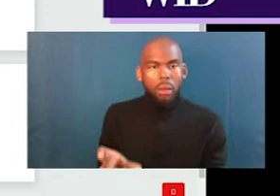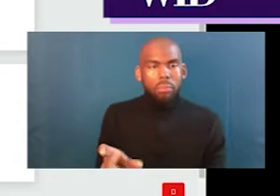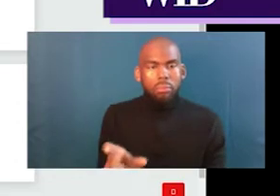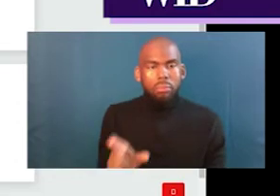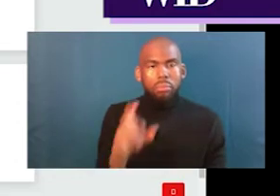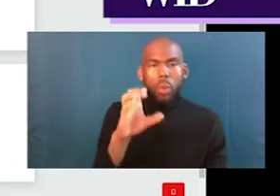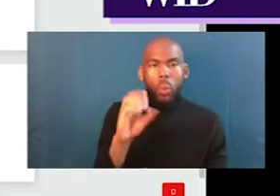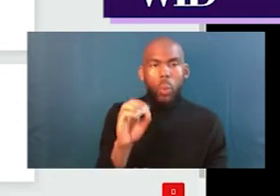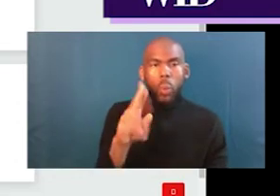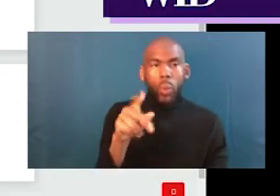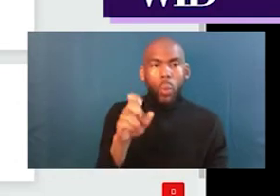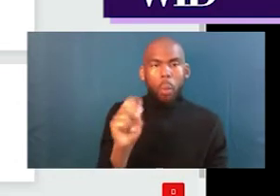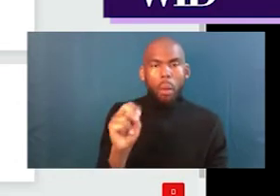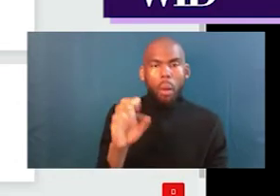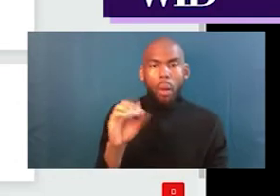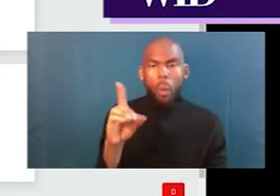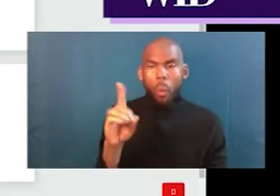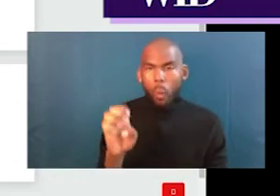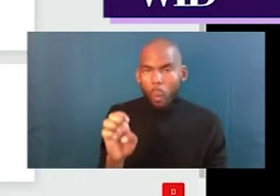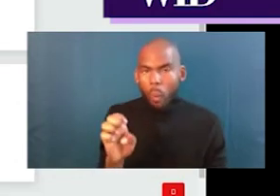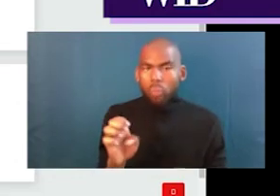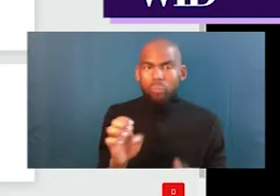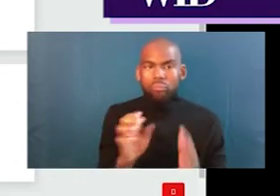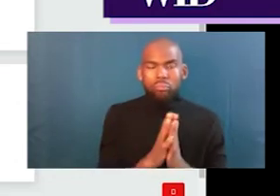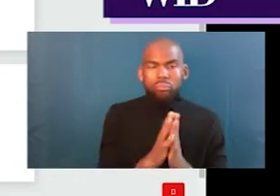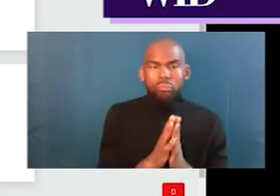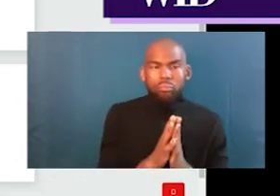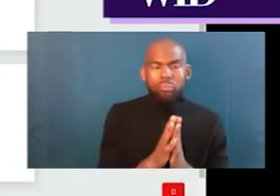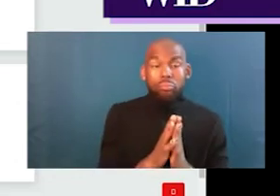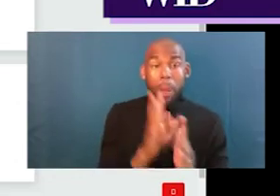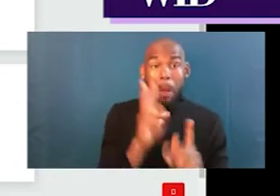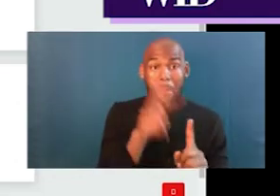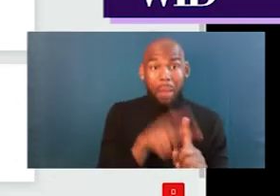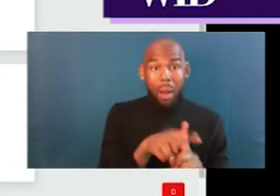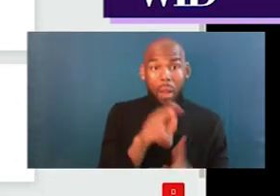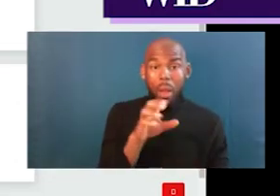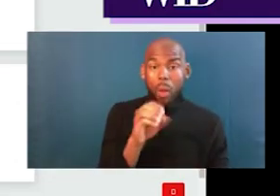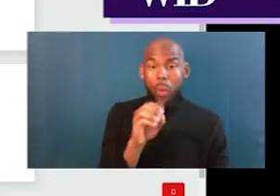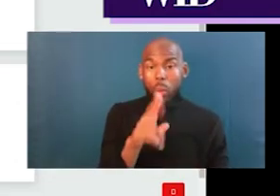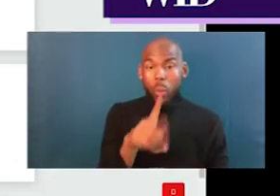Coupon code. >> AUTOMATED VOICE: Apply coupon button, update